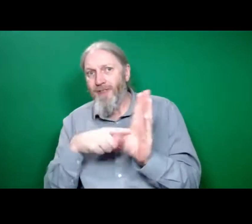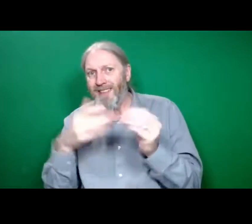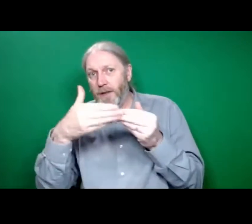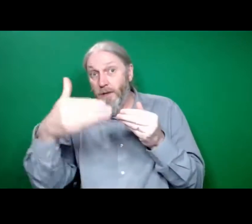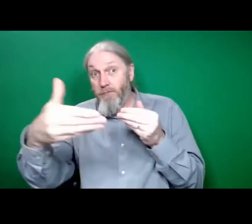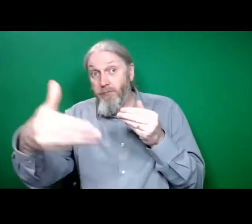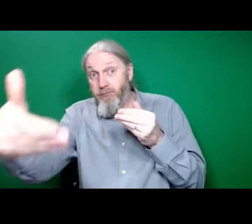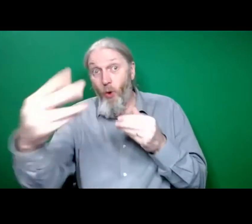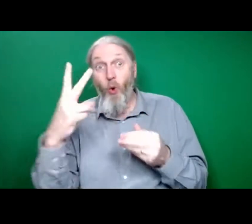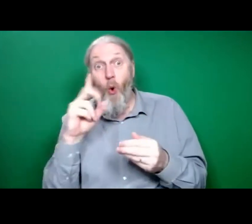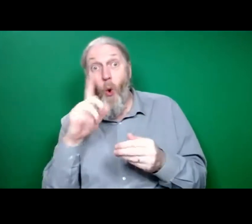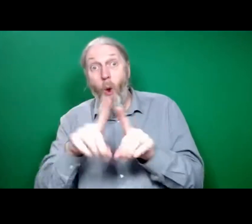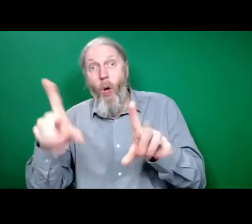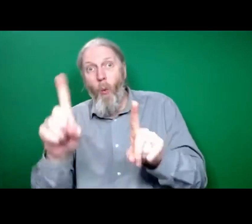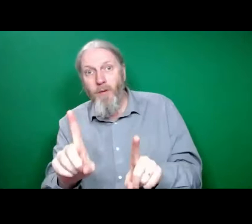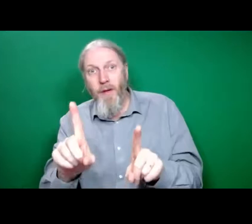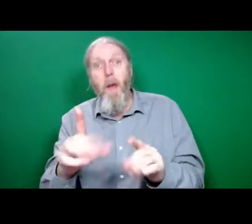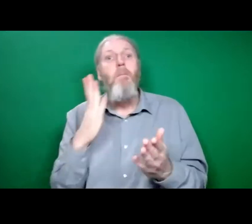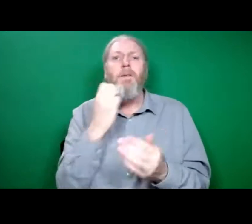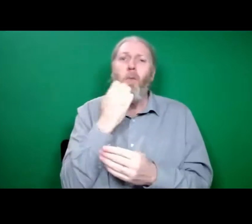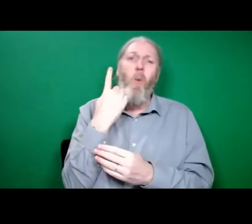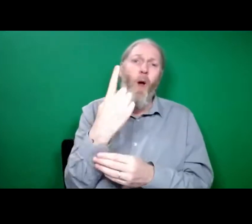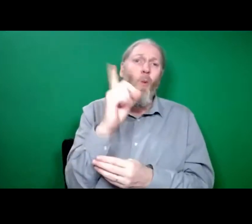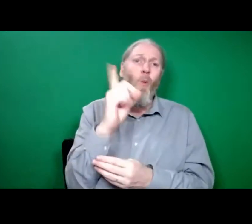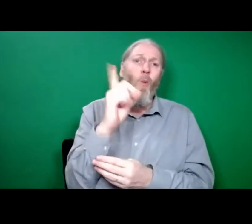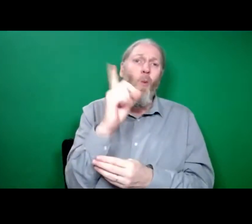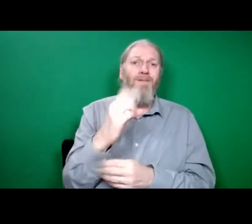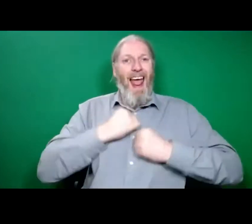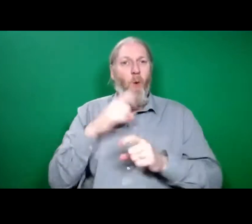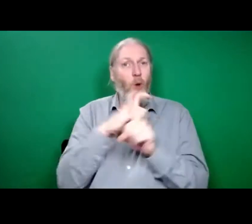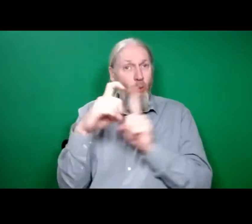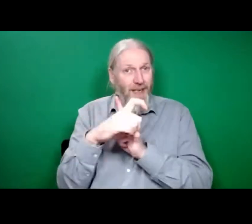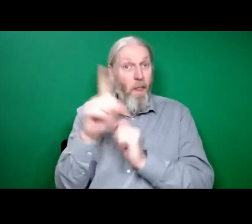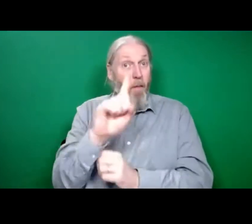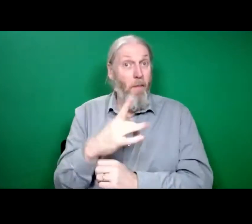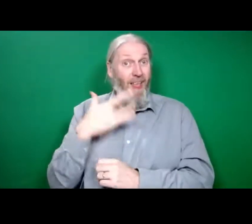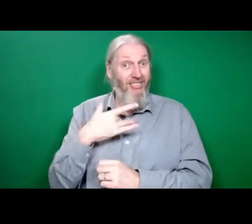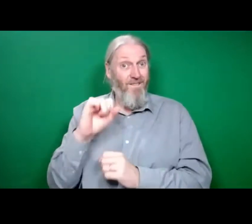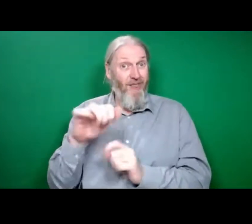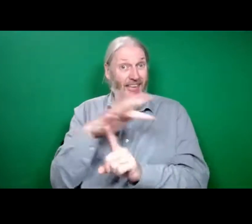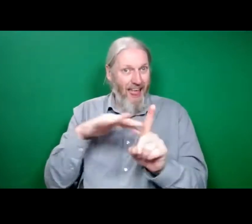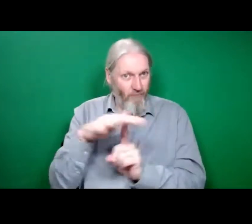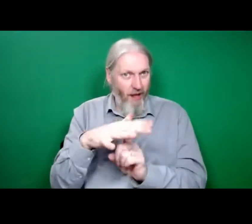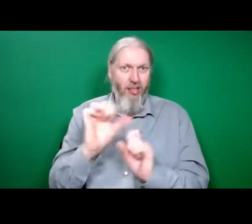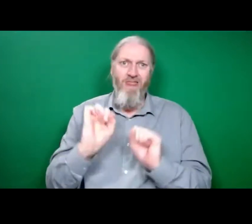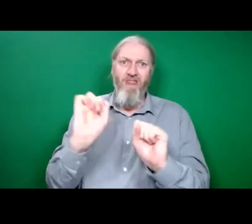really set out that we are really able to set out what the future is for Chatham, what its creative future is